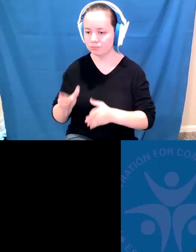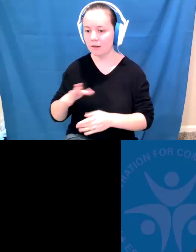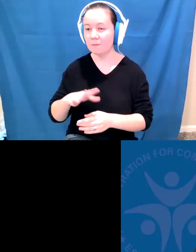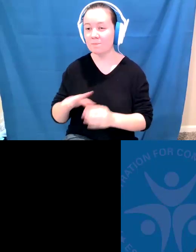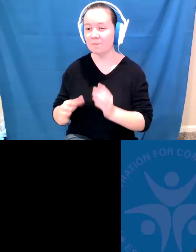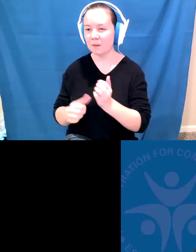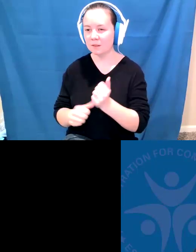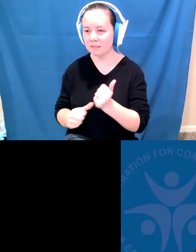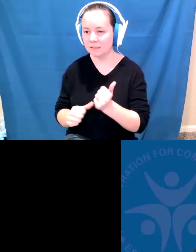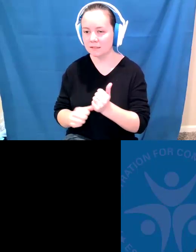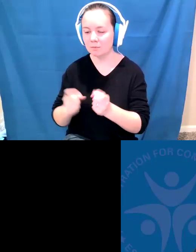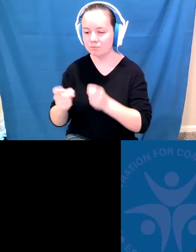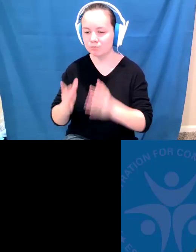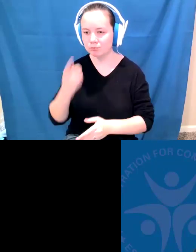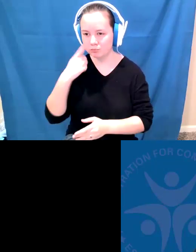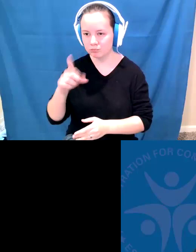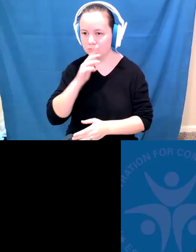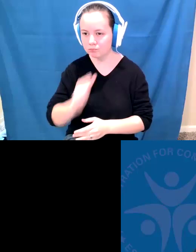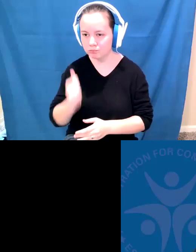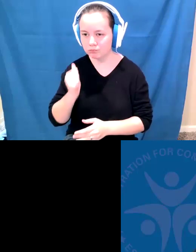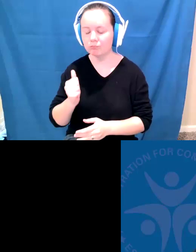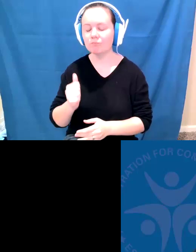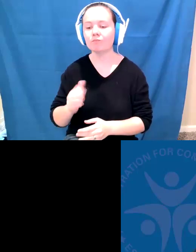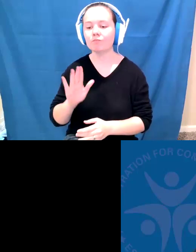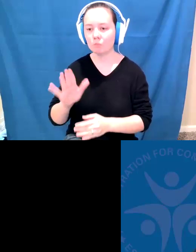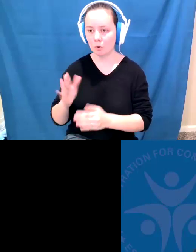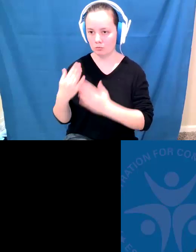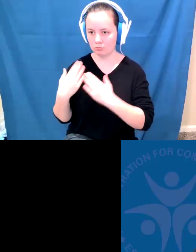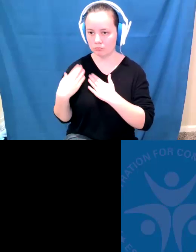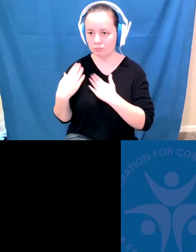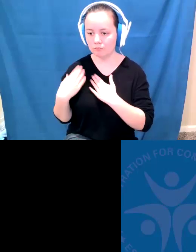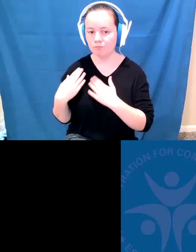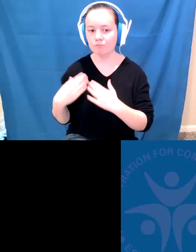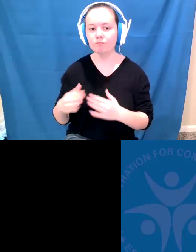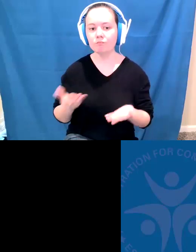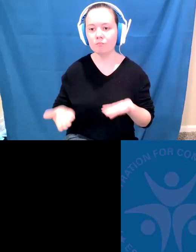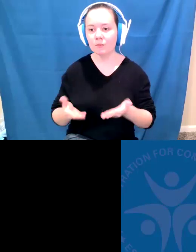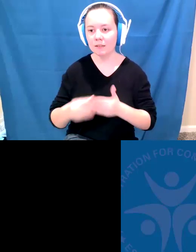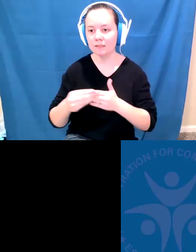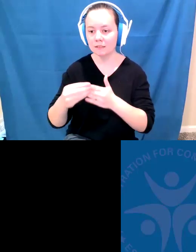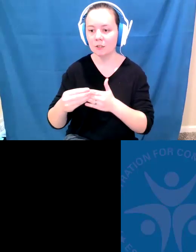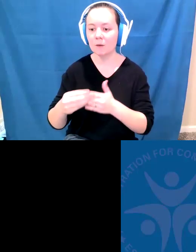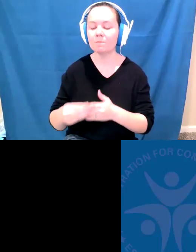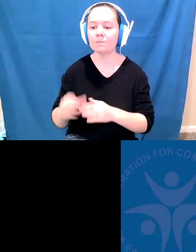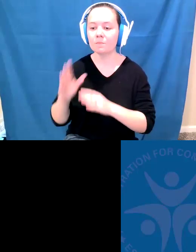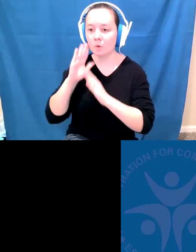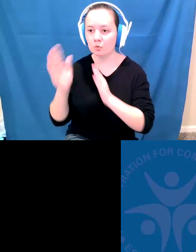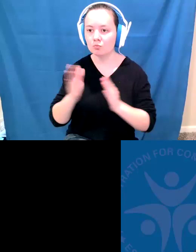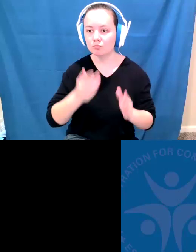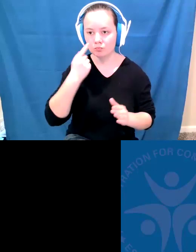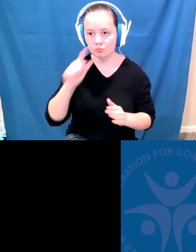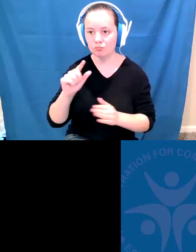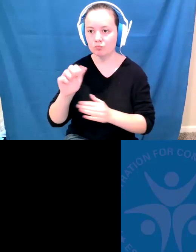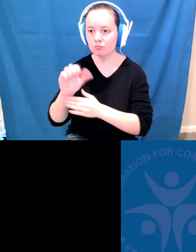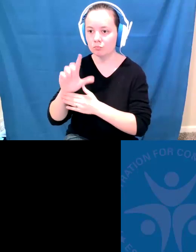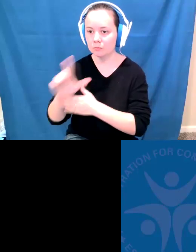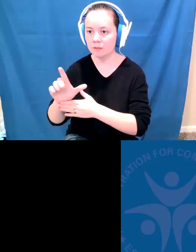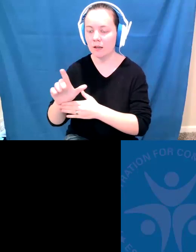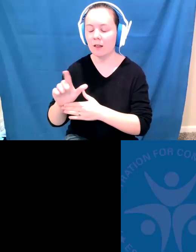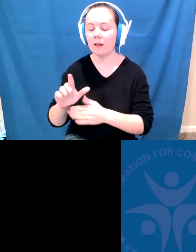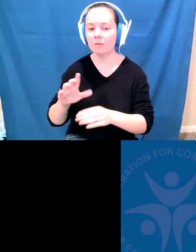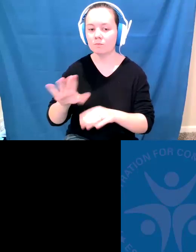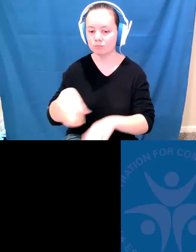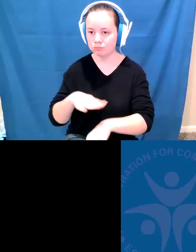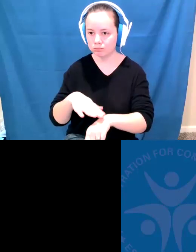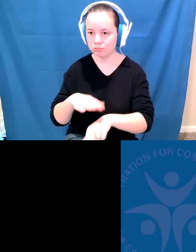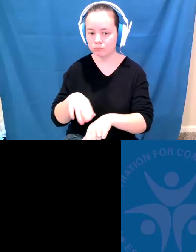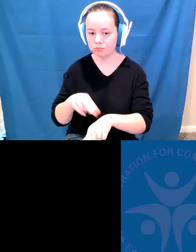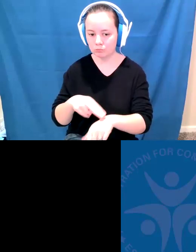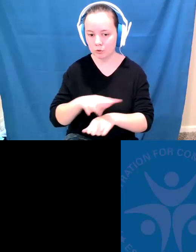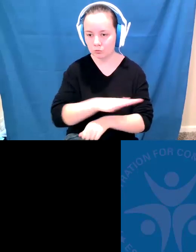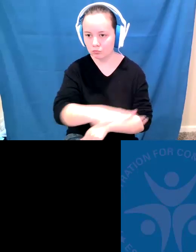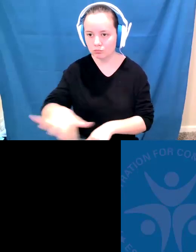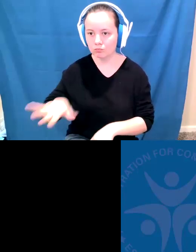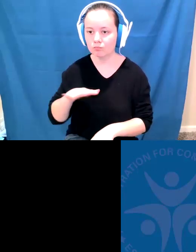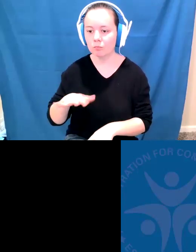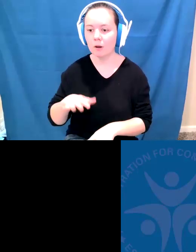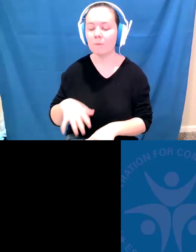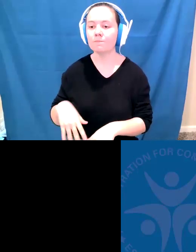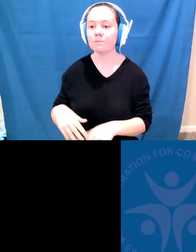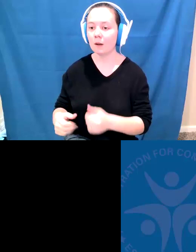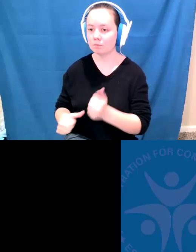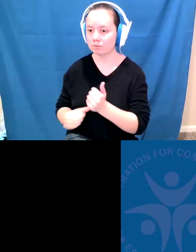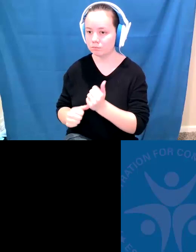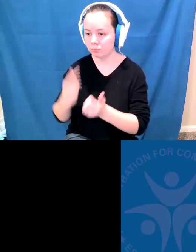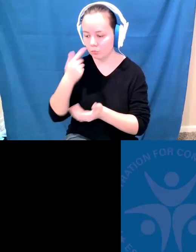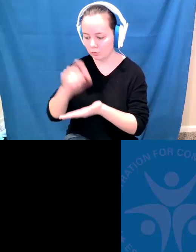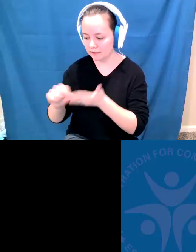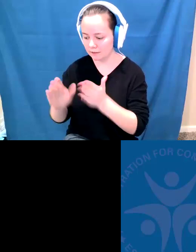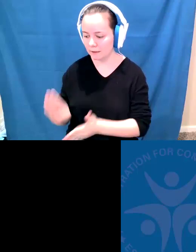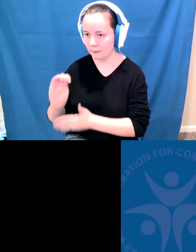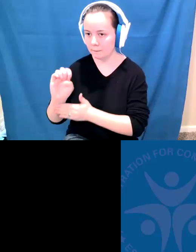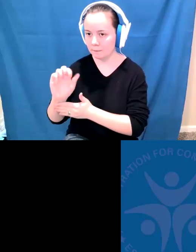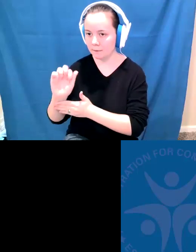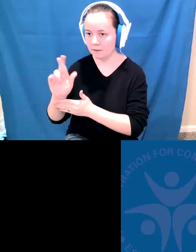In her role at ACL, Alison provides executive leadership and coordination for ACL programs nationwide and serves as an advisor to HHS Secretary Becerra on issues that impact people with disabilities and older adults.